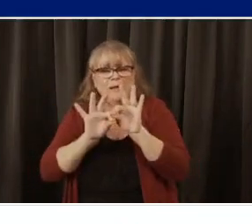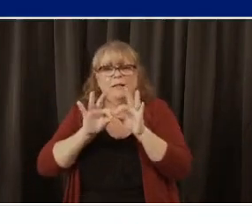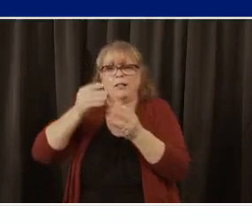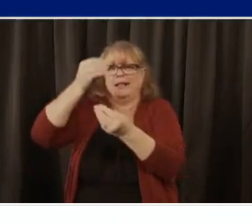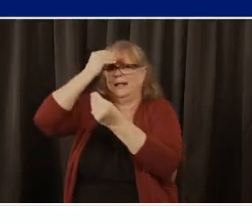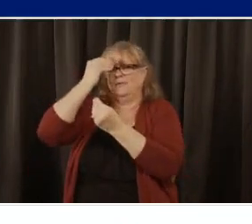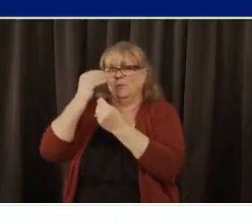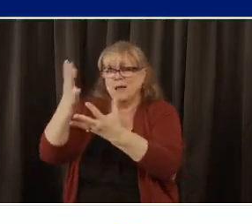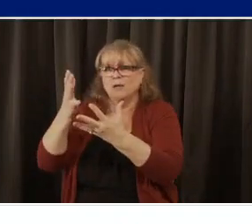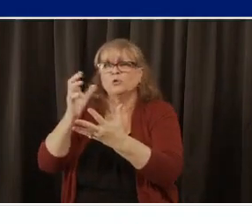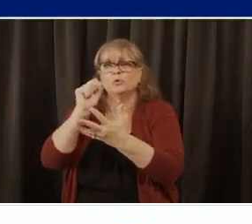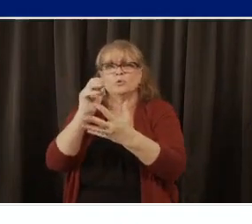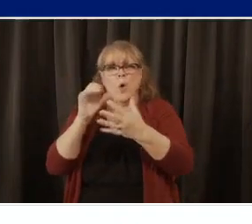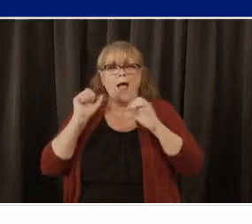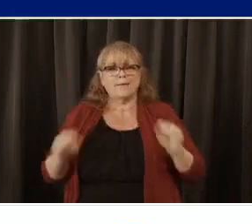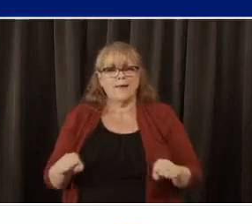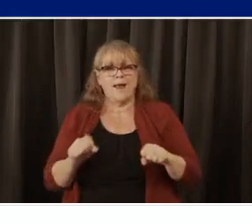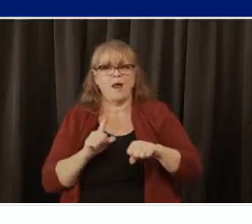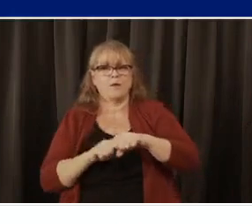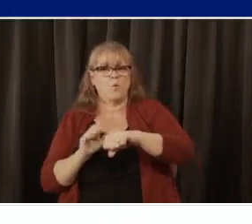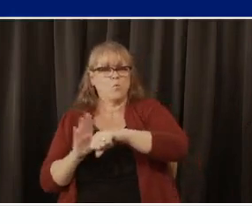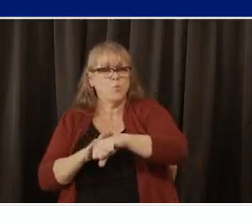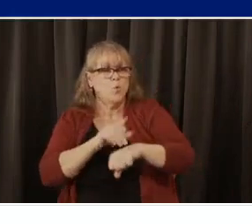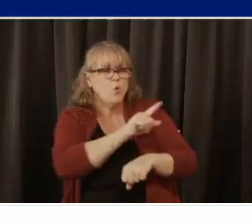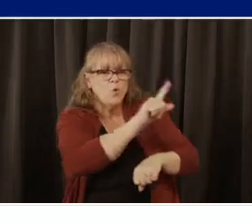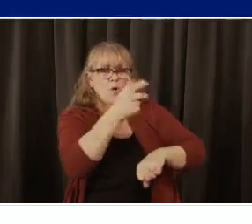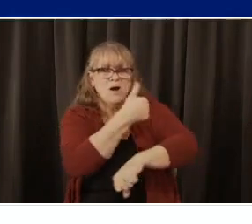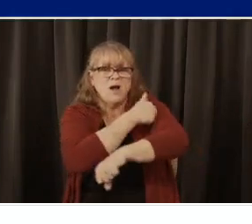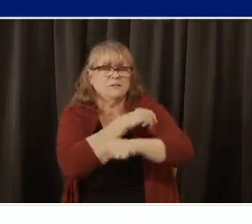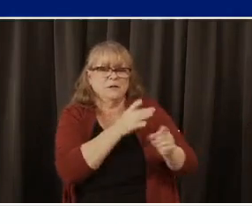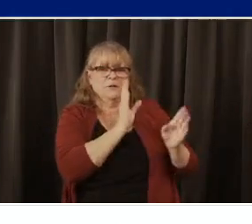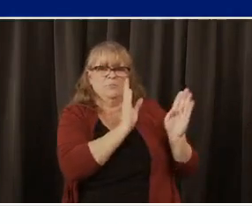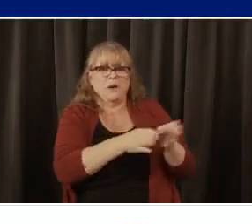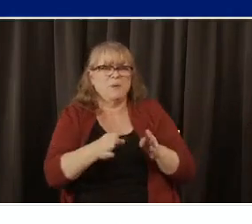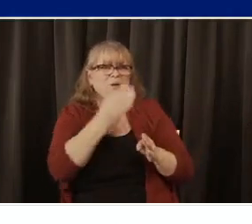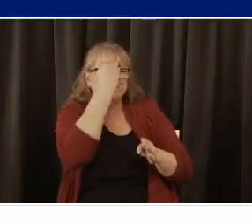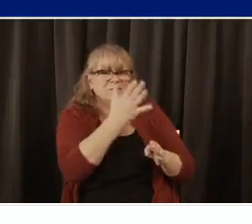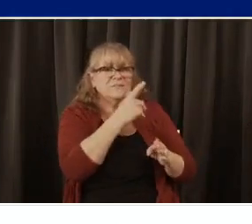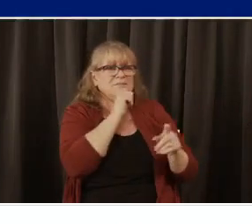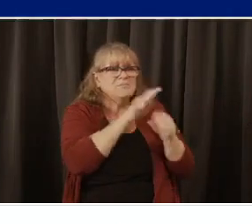allowing us to move resources at times, allowing us to work with the collar and a hospital